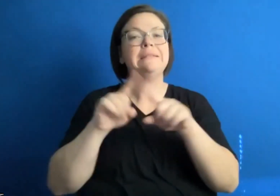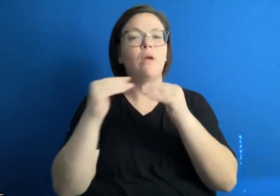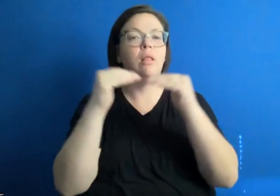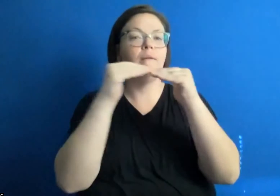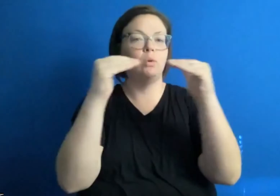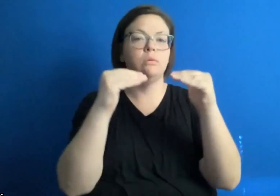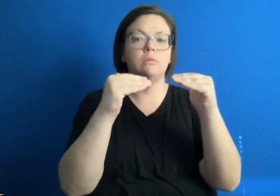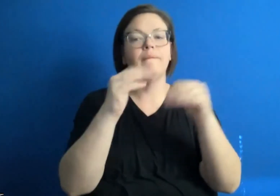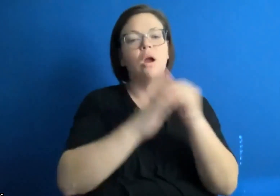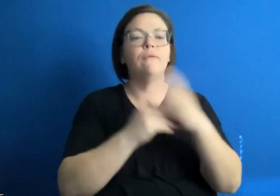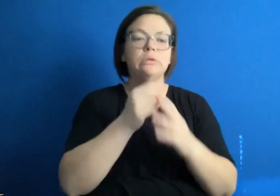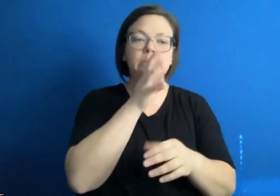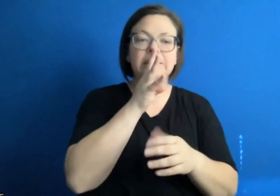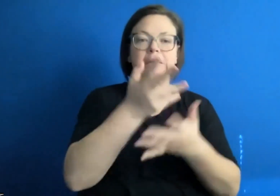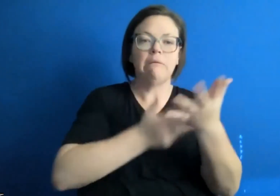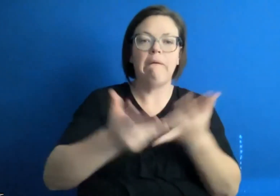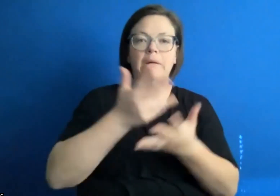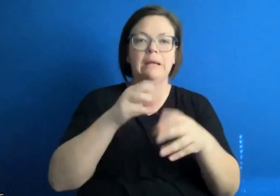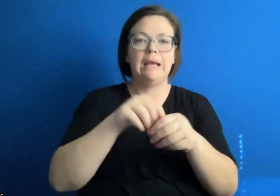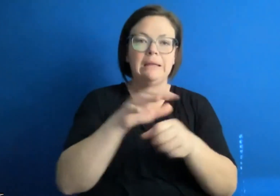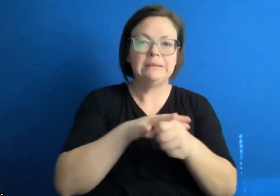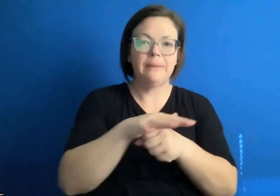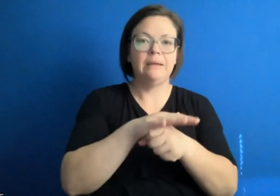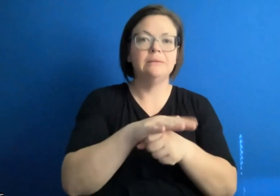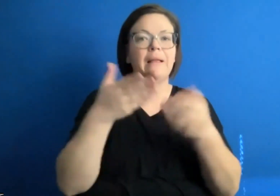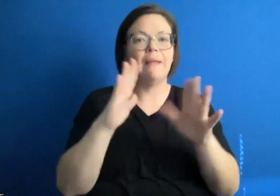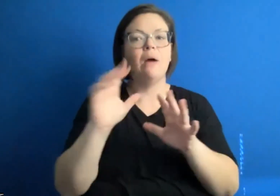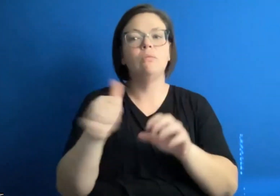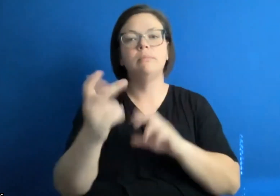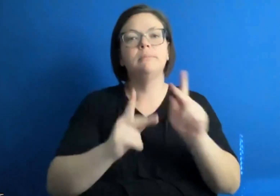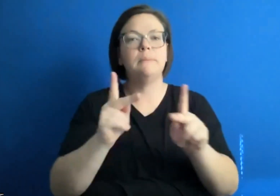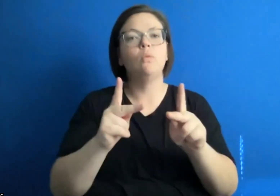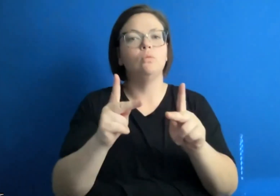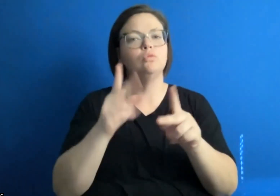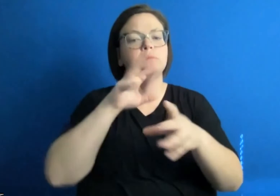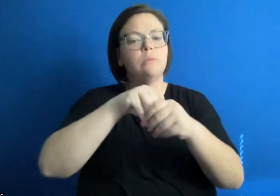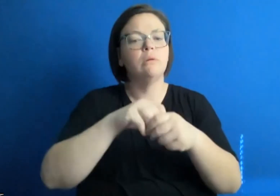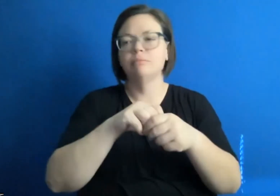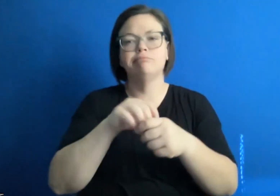and interacting in the space and allow everyone to participate on their own terms. If you feel